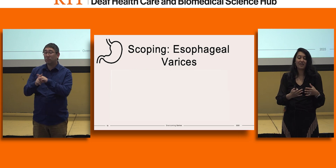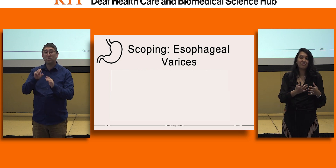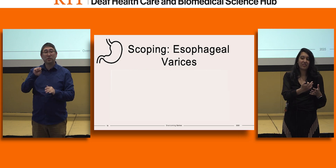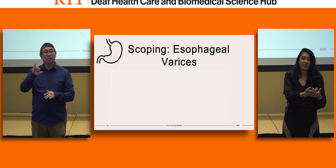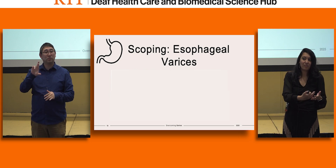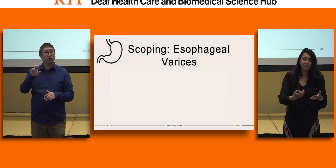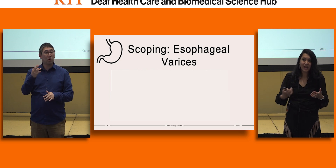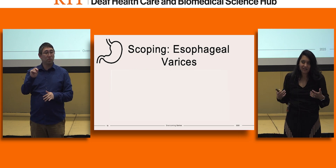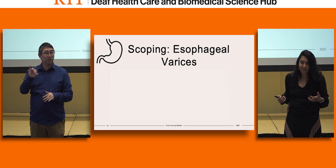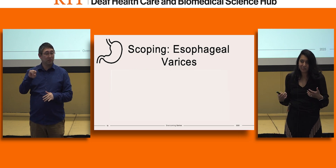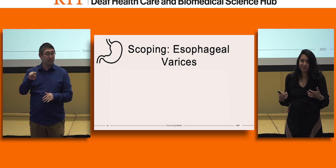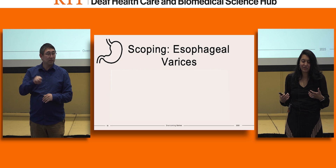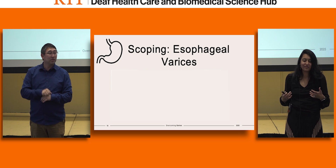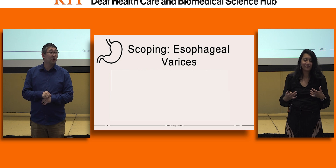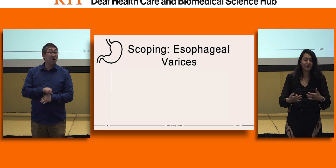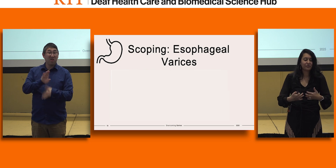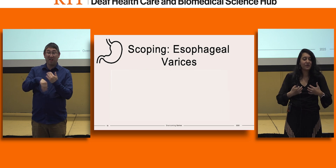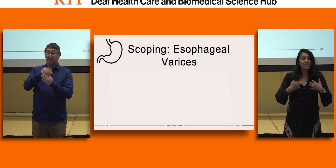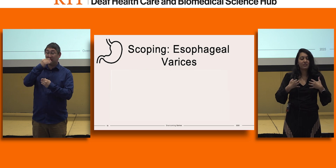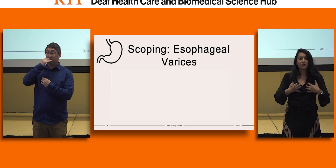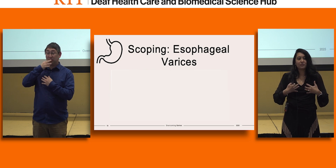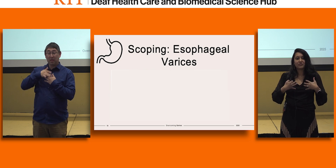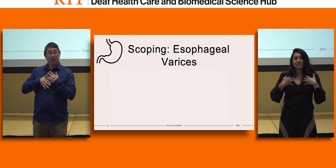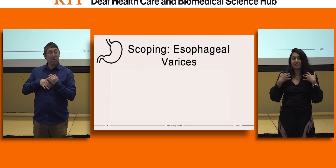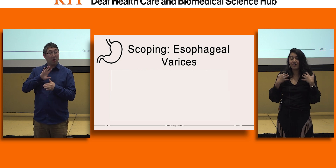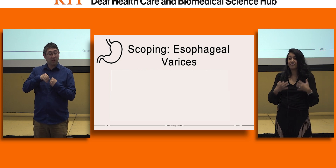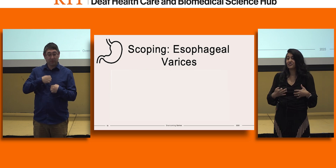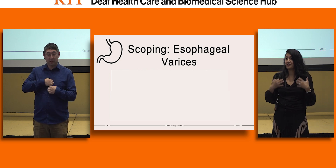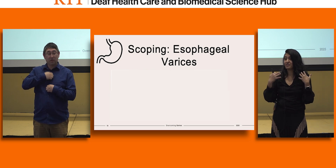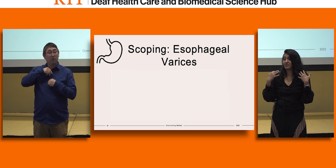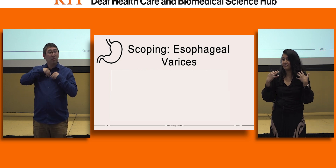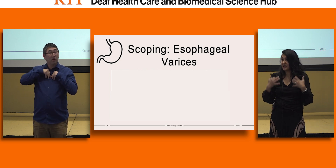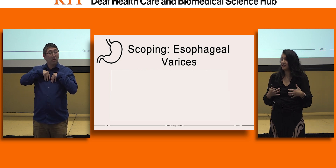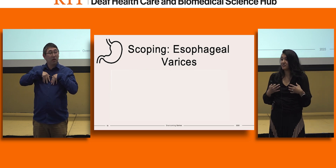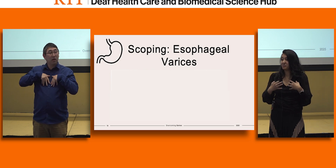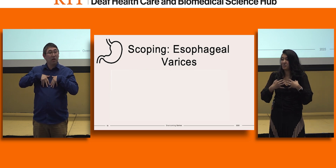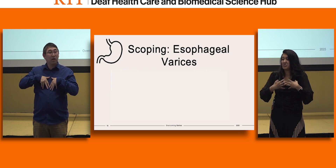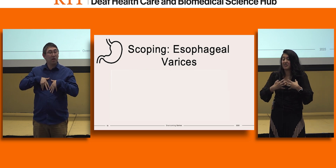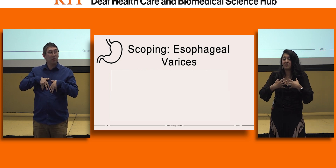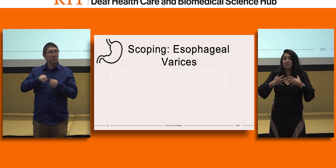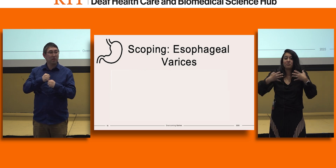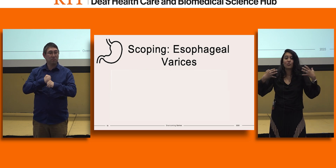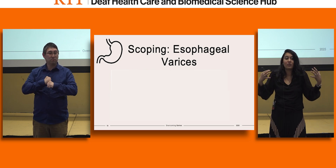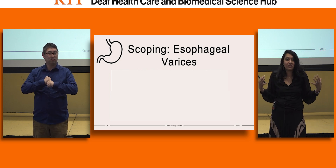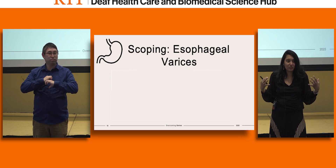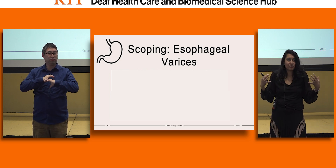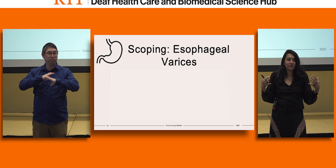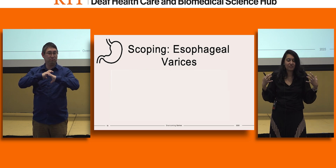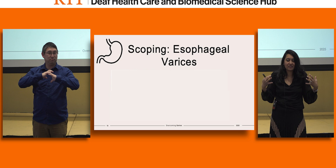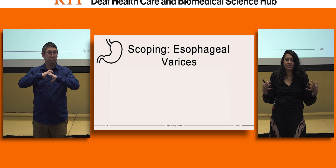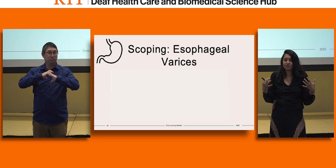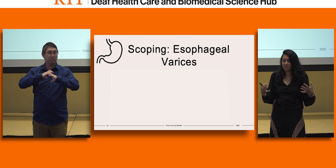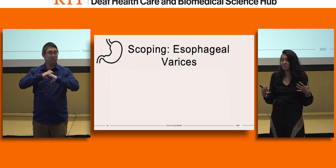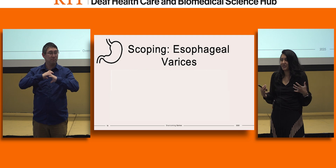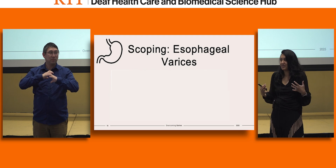is that the backup of blood flow, those esophageal veins will become more engorged than they should be.